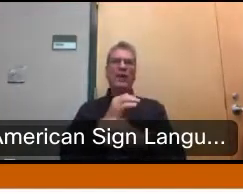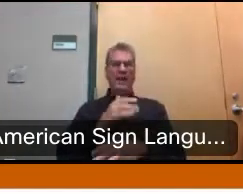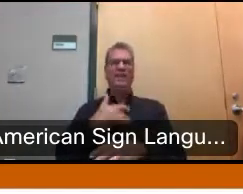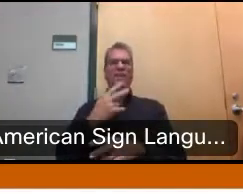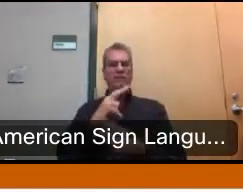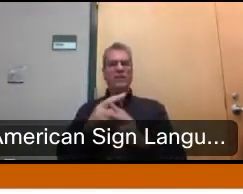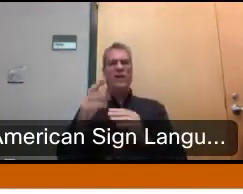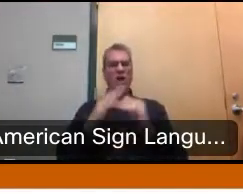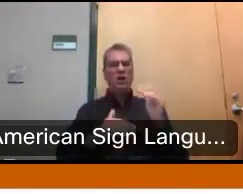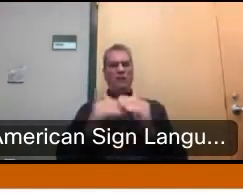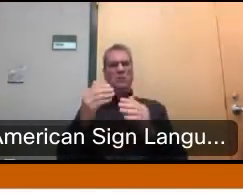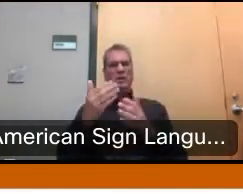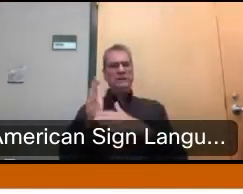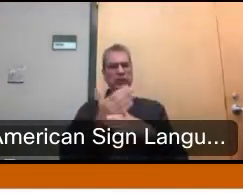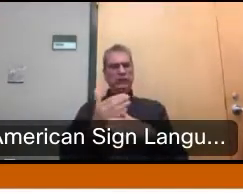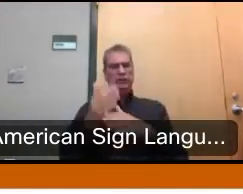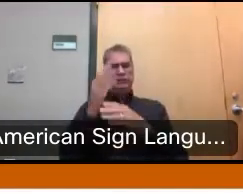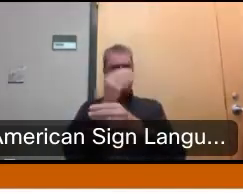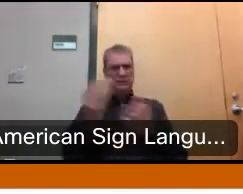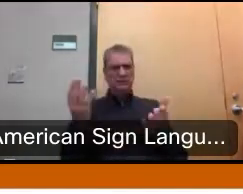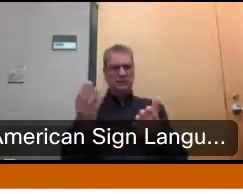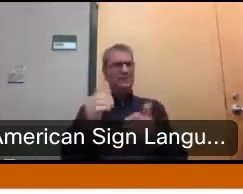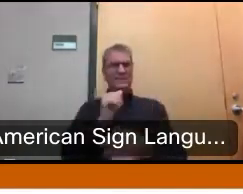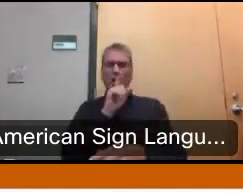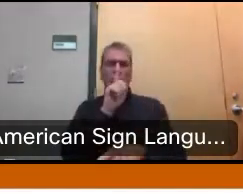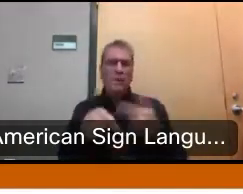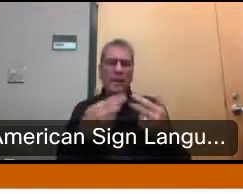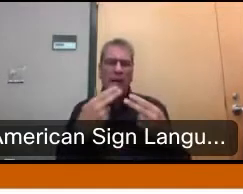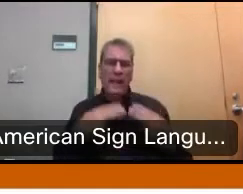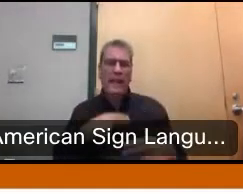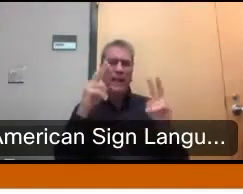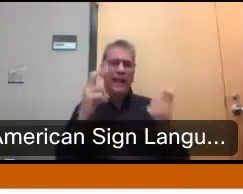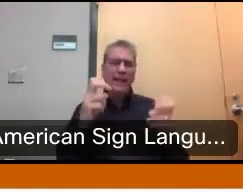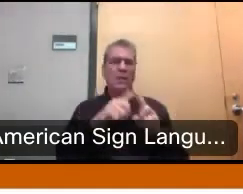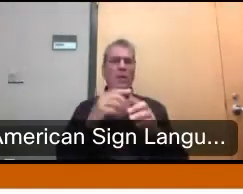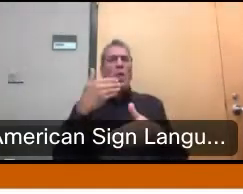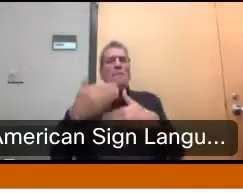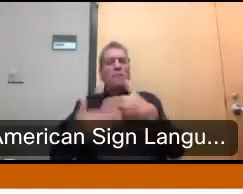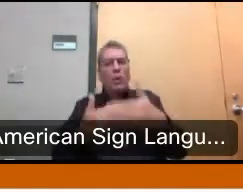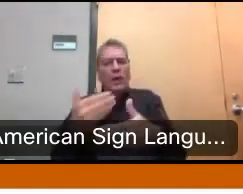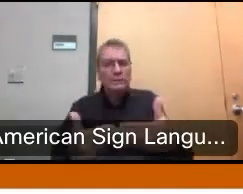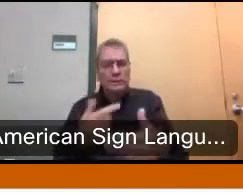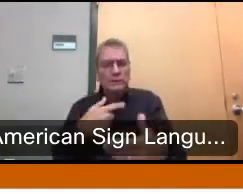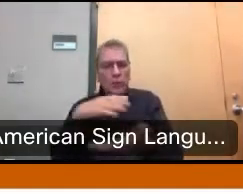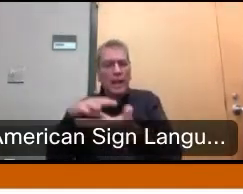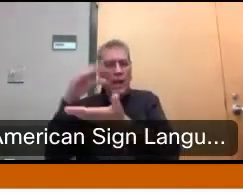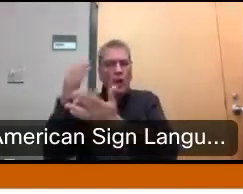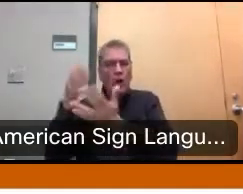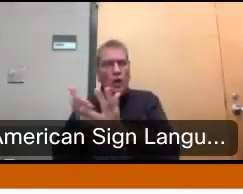kind of stuff, because it's not about the health issue. It's about the process we go through. And so we do work across so many different